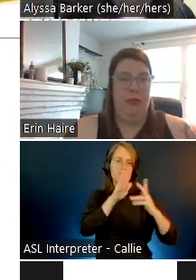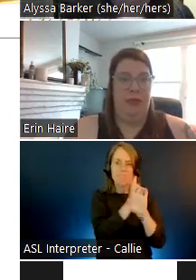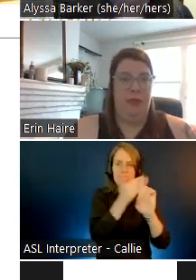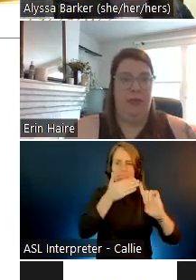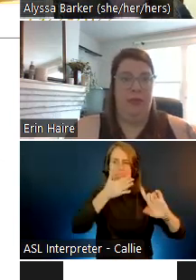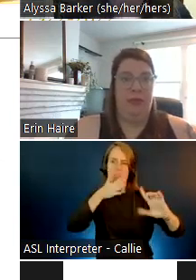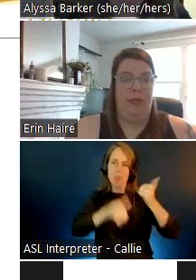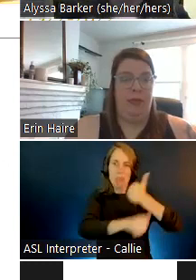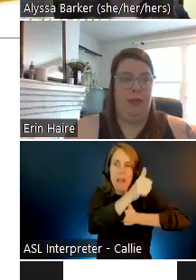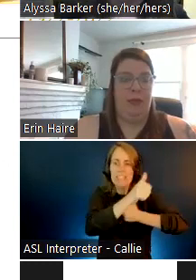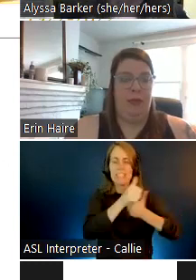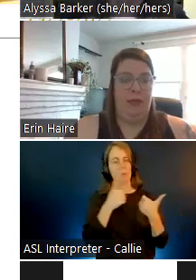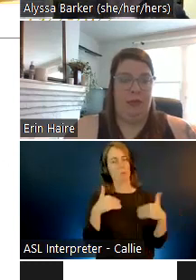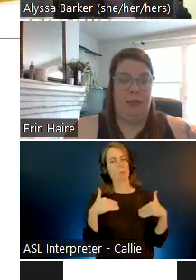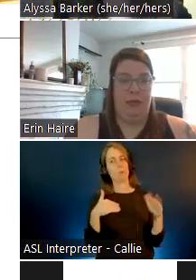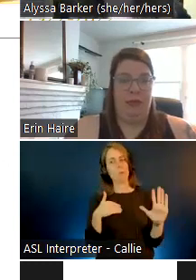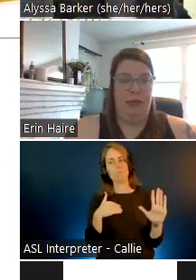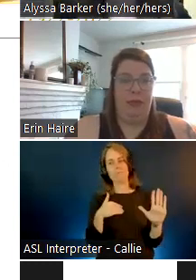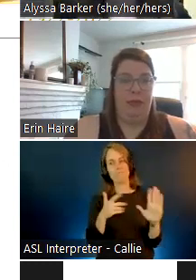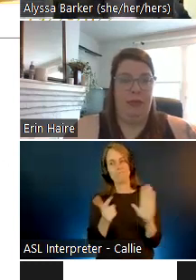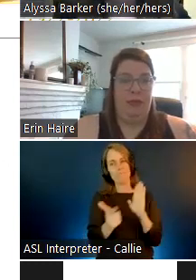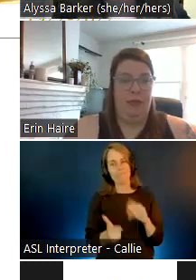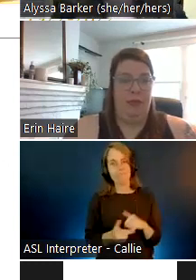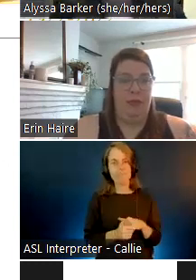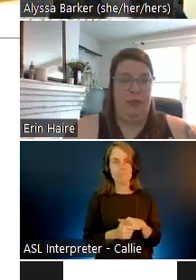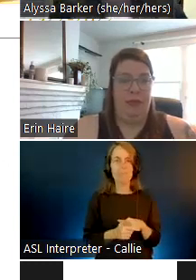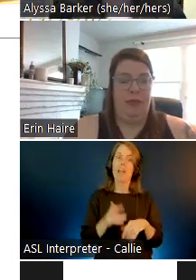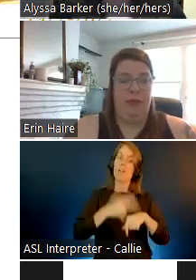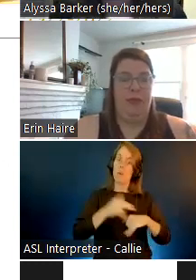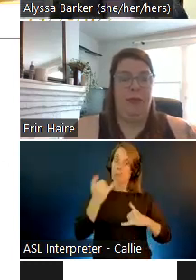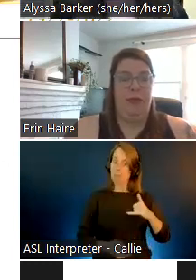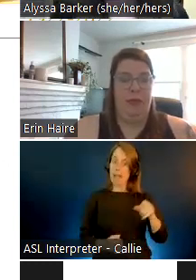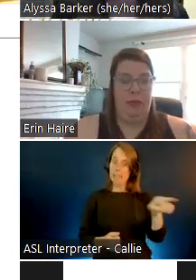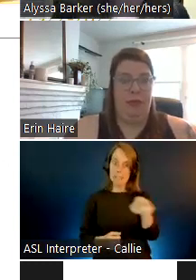finally what we're all here for today is refusal to allow reasonable accommodations